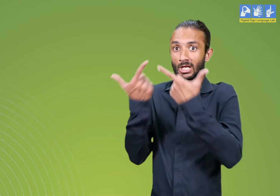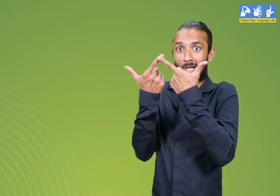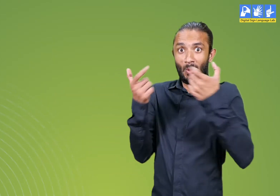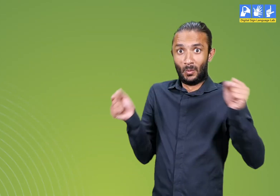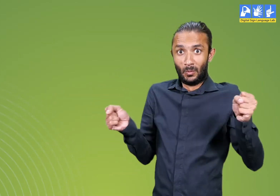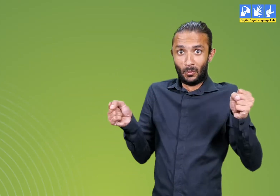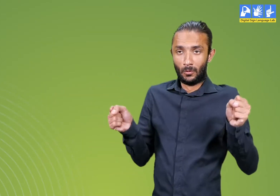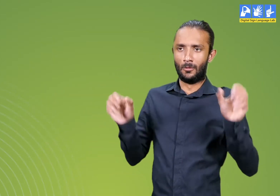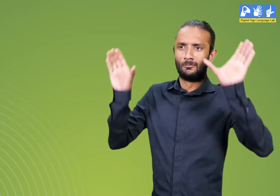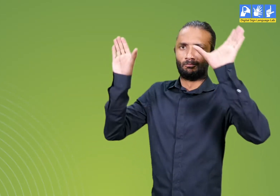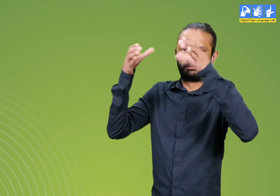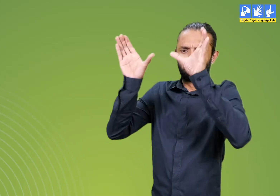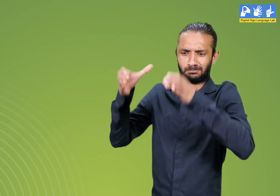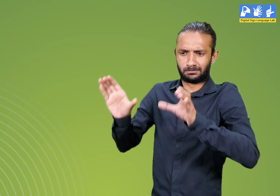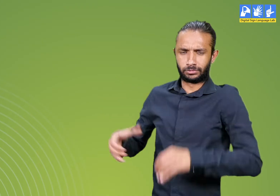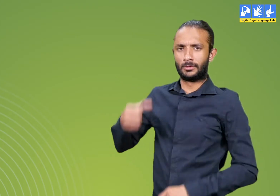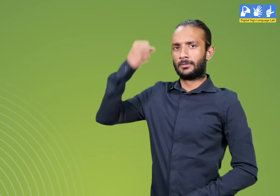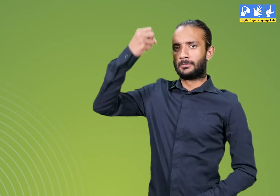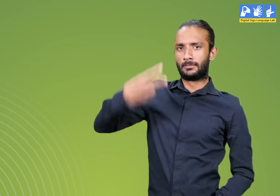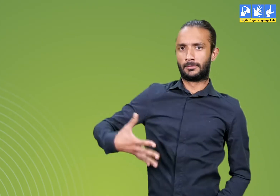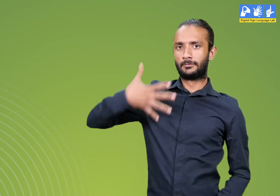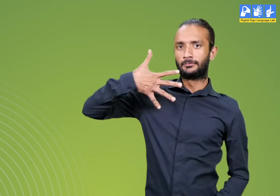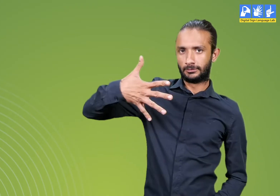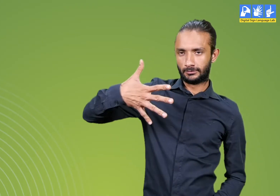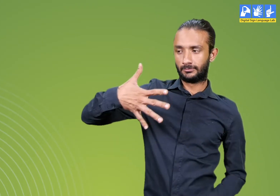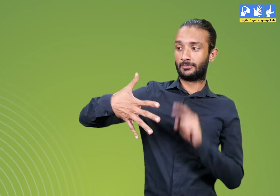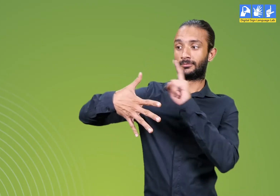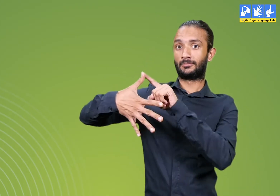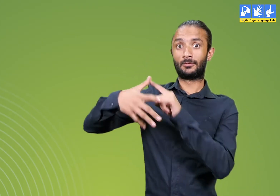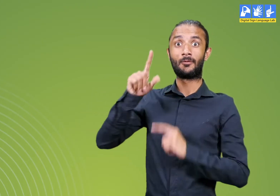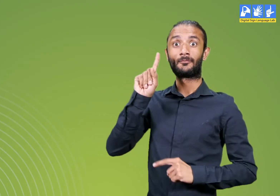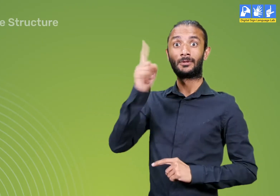Linguistics is classified into five integral parts